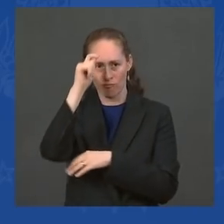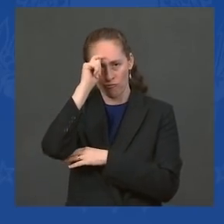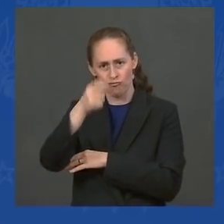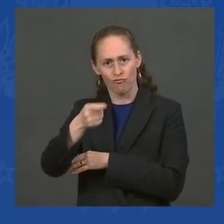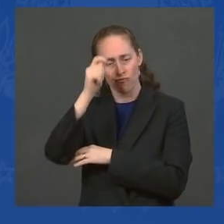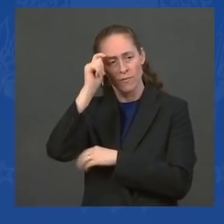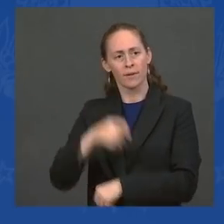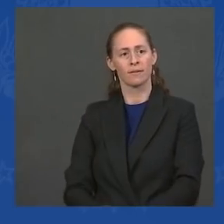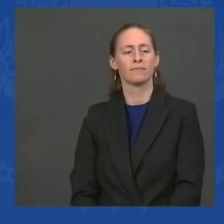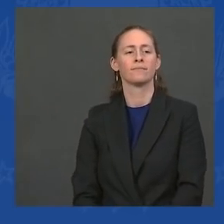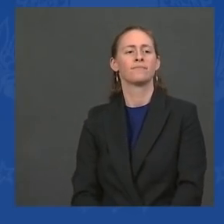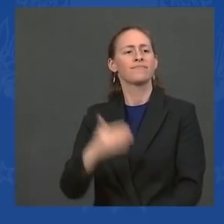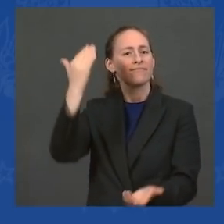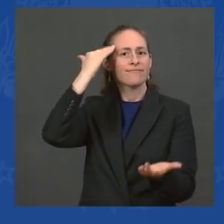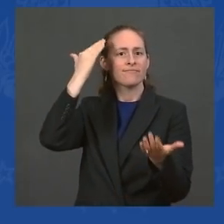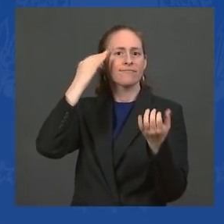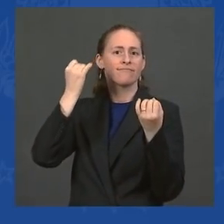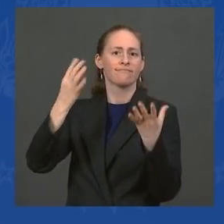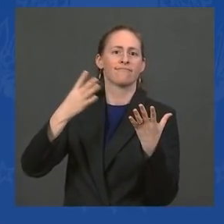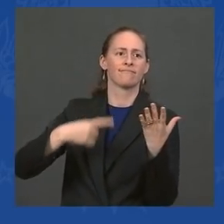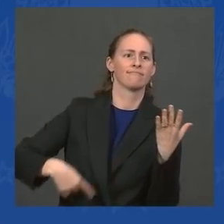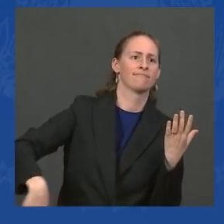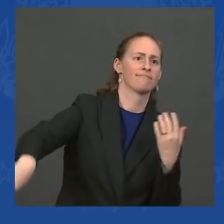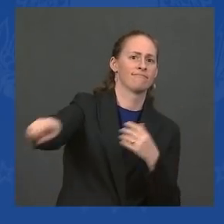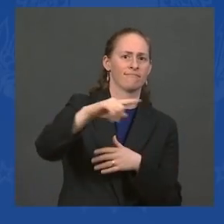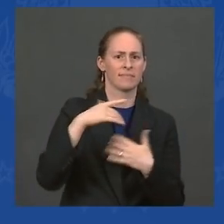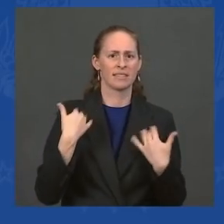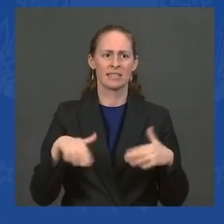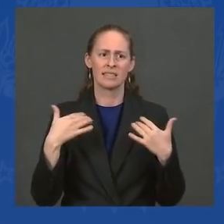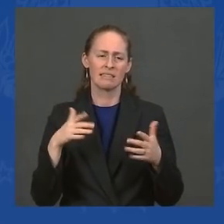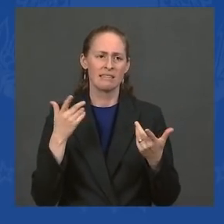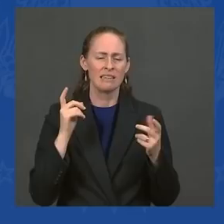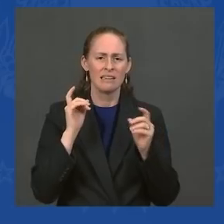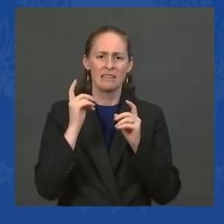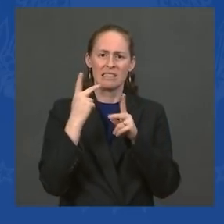are in desperate need of a facility like this in childcare.